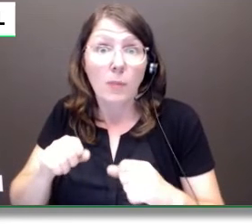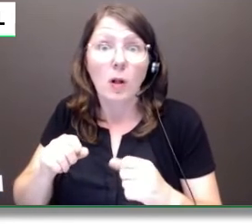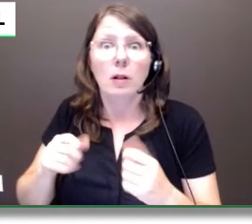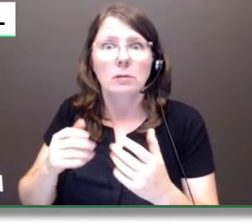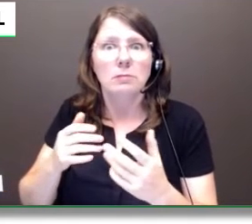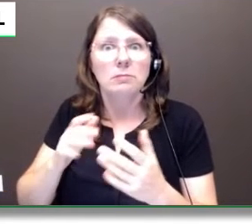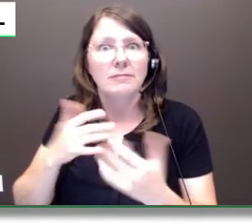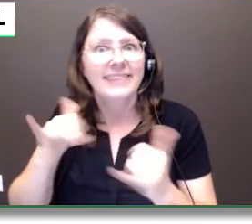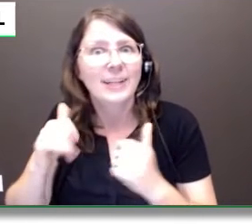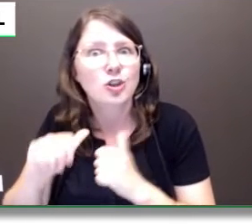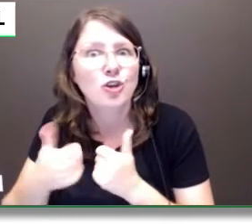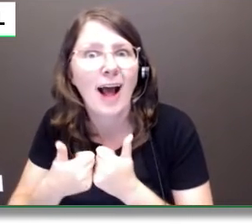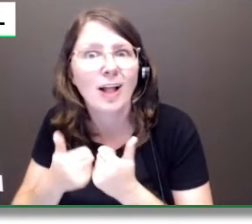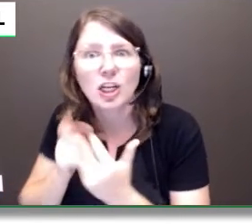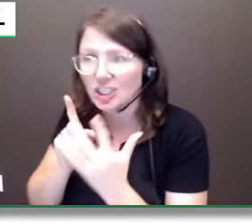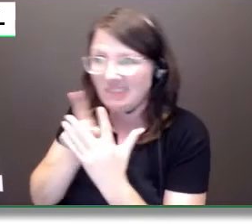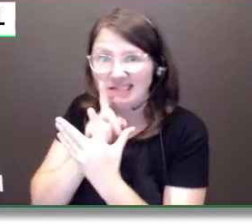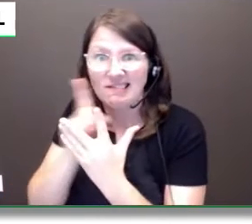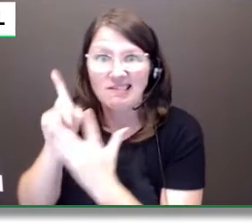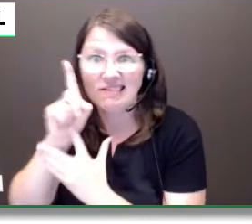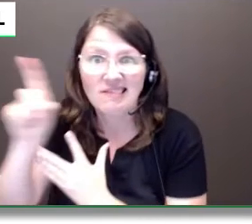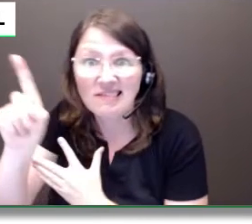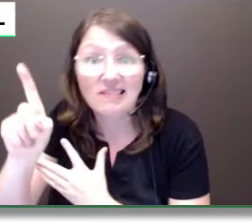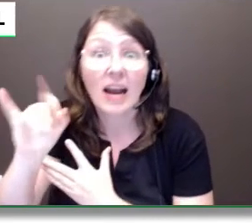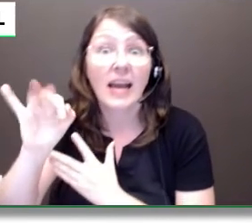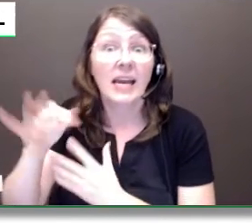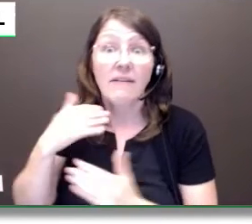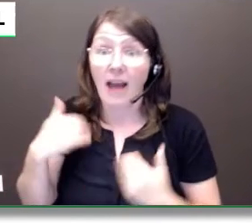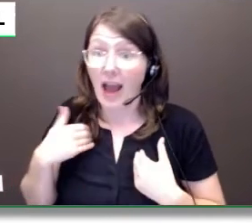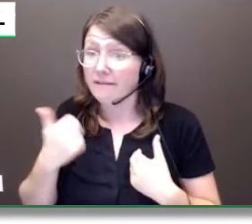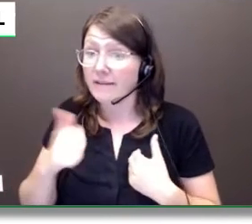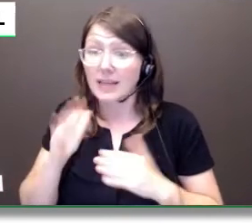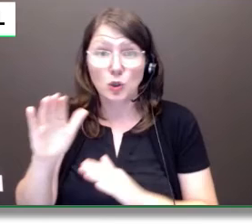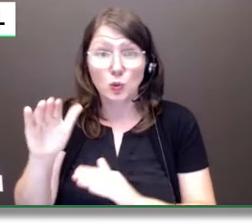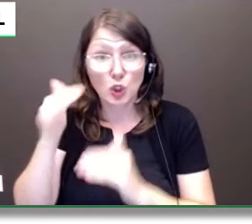restriction or something like that so being able to have maybe specific times